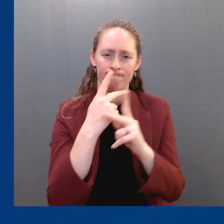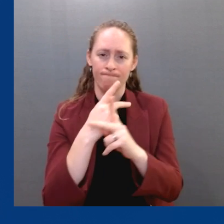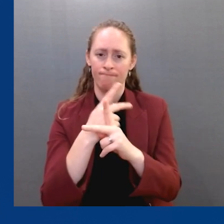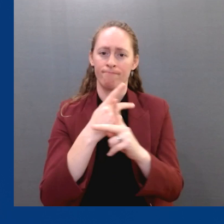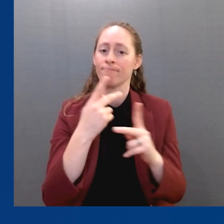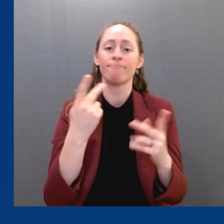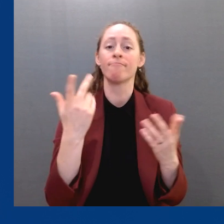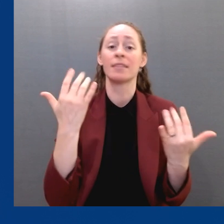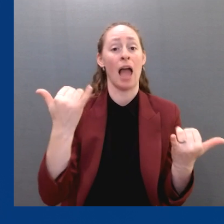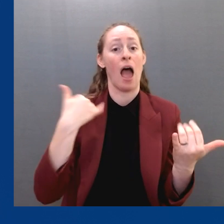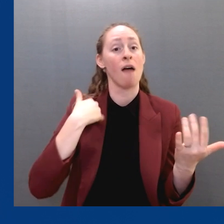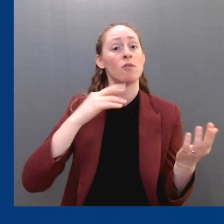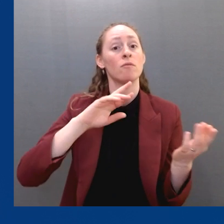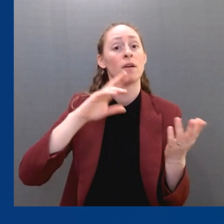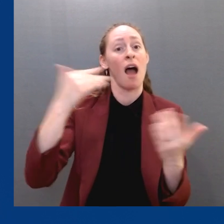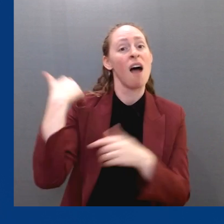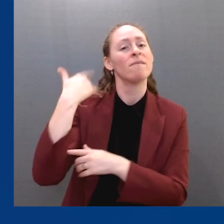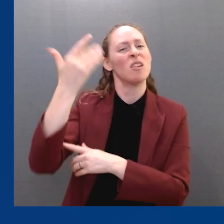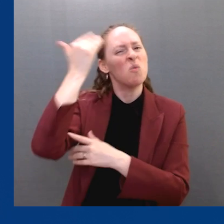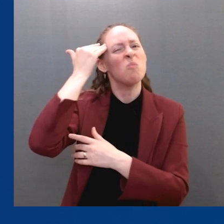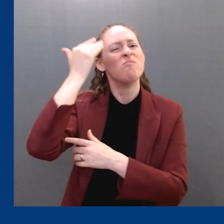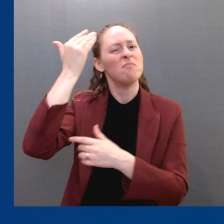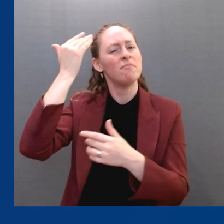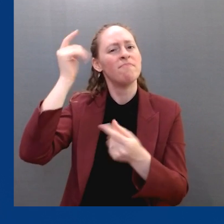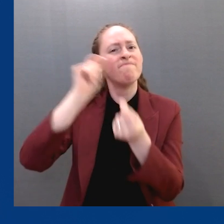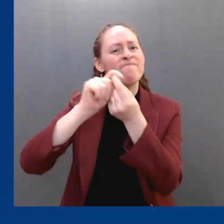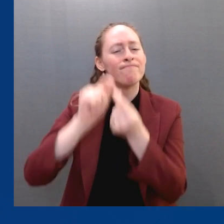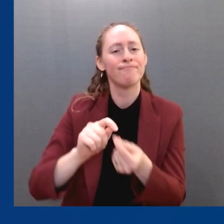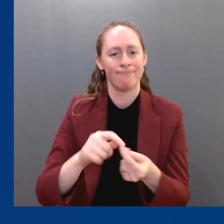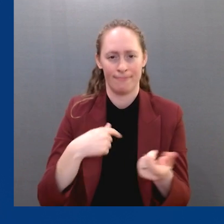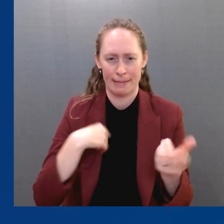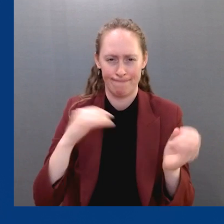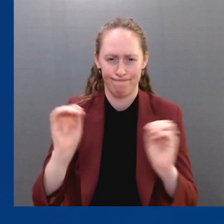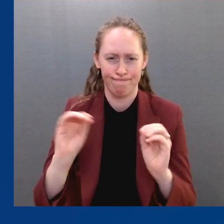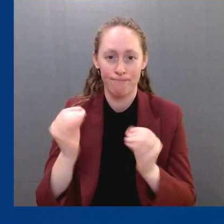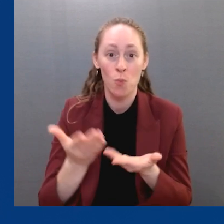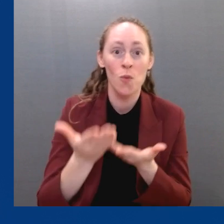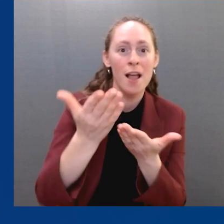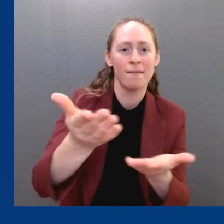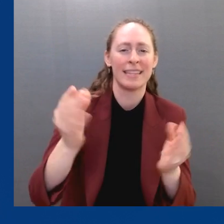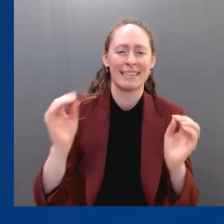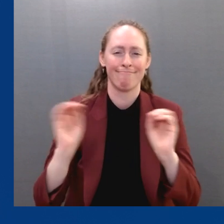what hat cadence we will be making those recommendations for your next booster, for the fall booster.